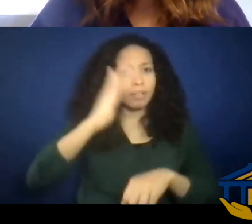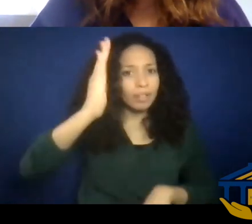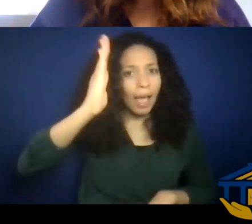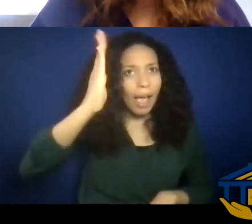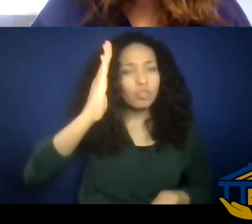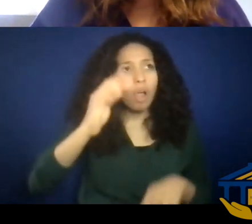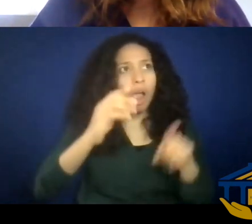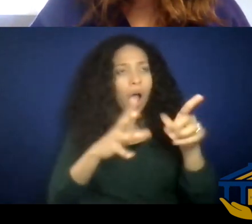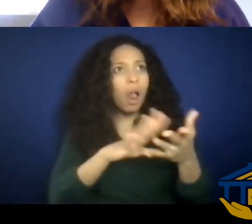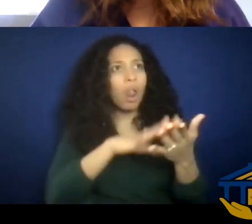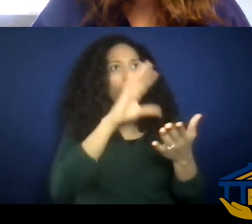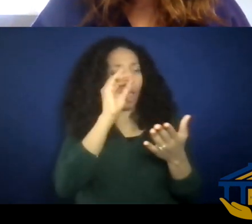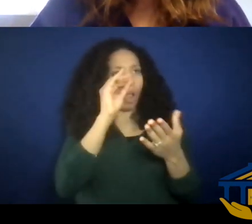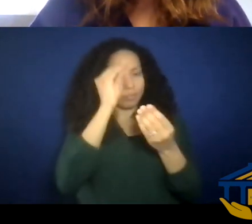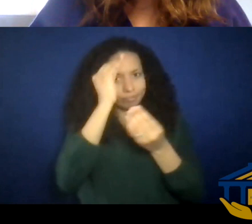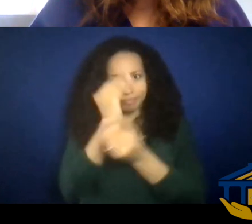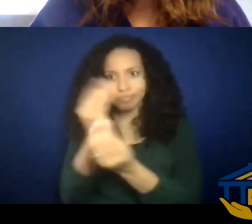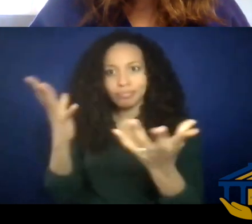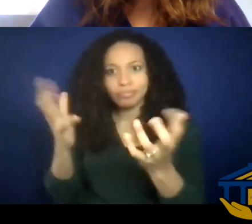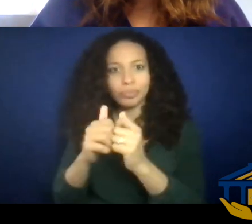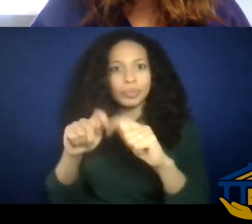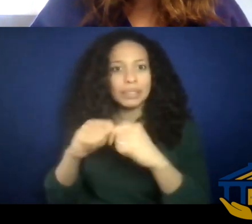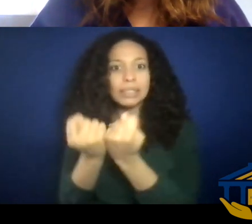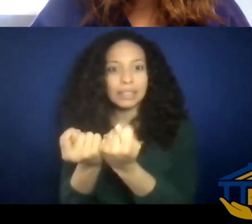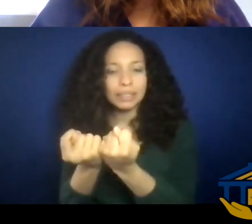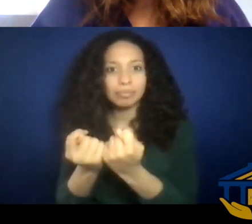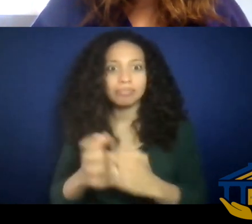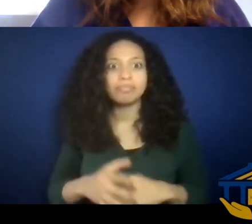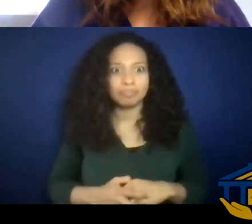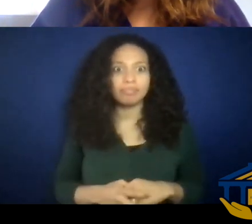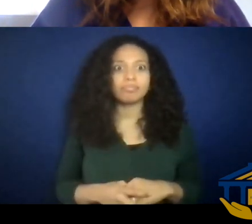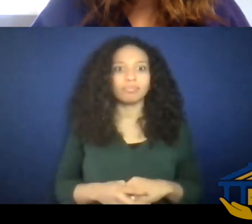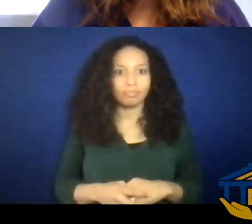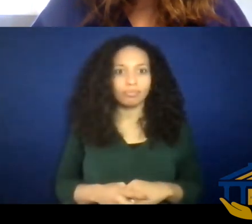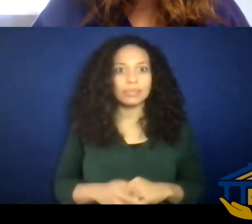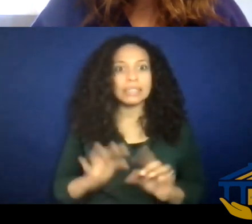that information with the team, especially if you think it would benefit your child.